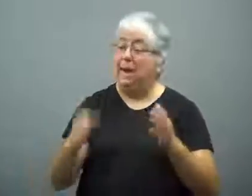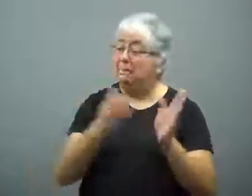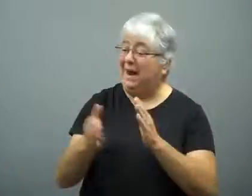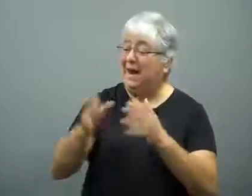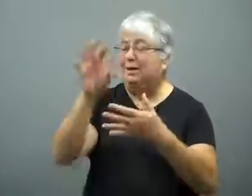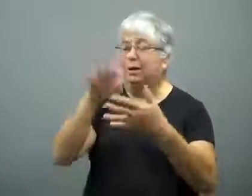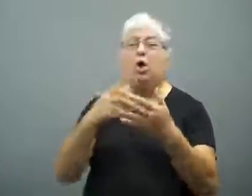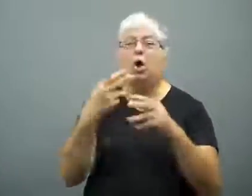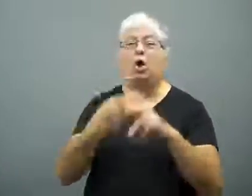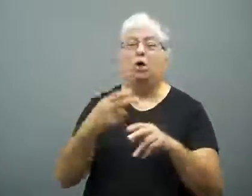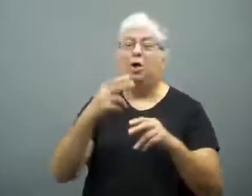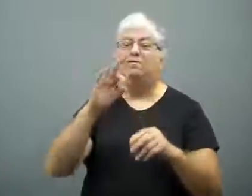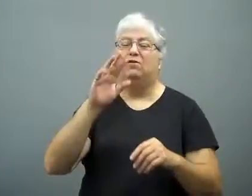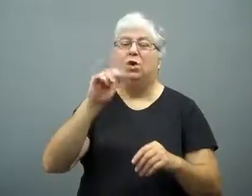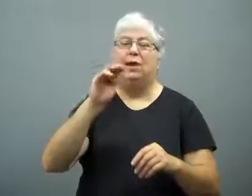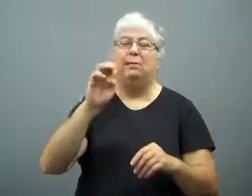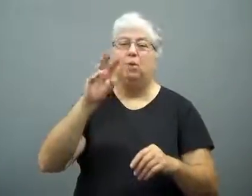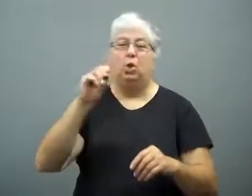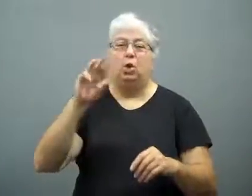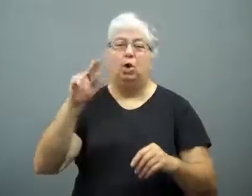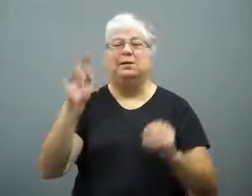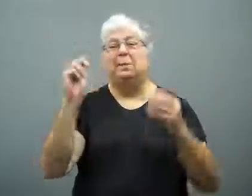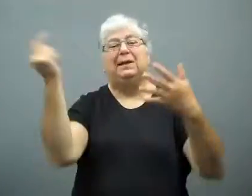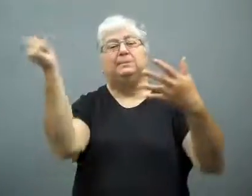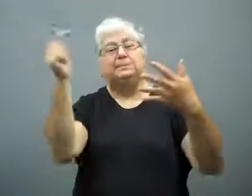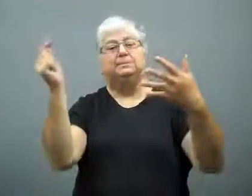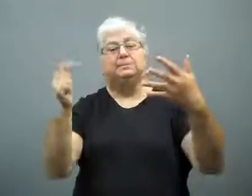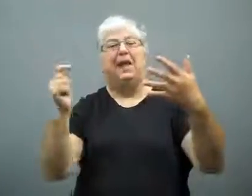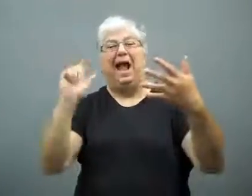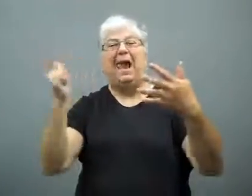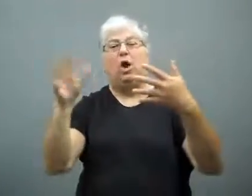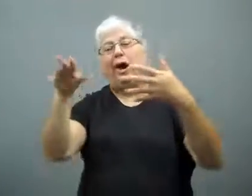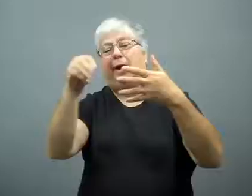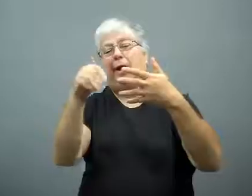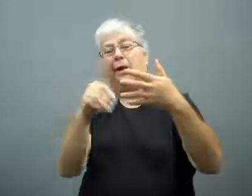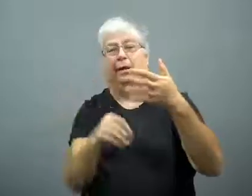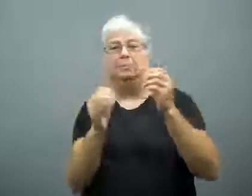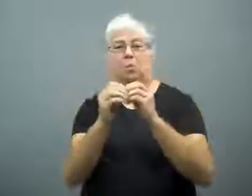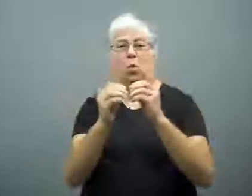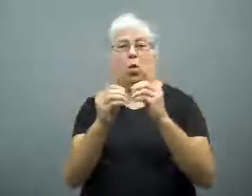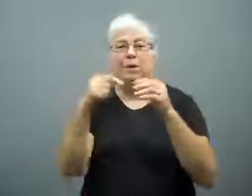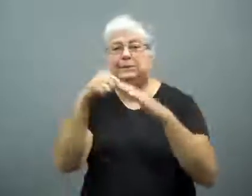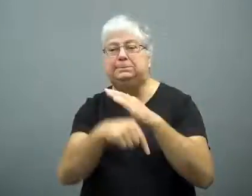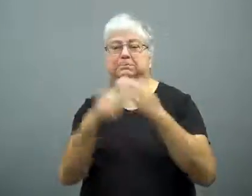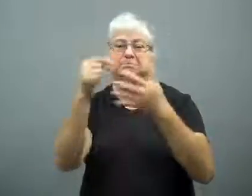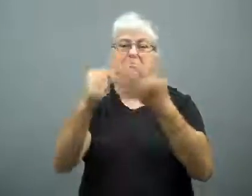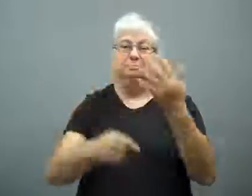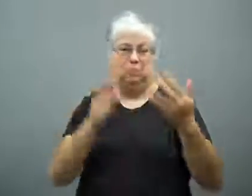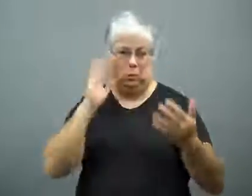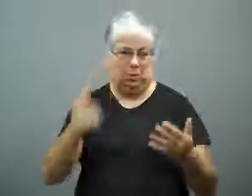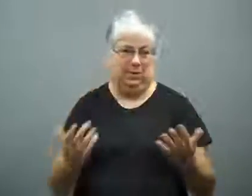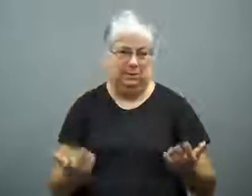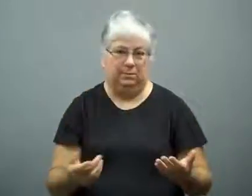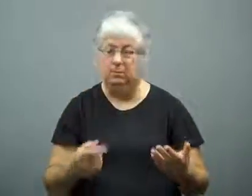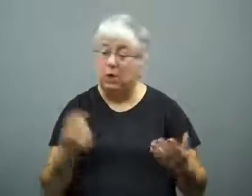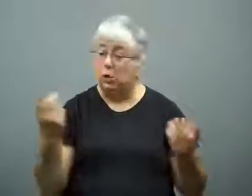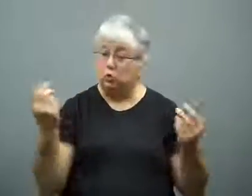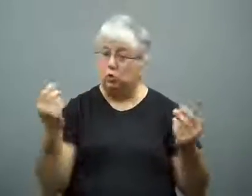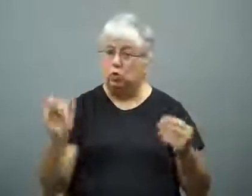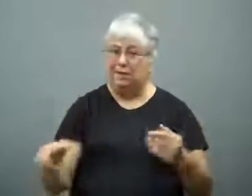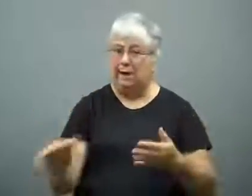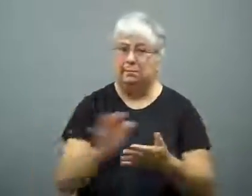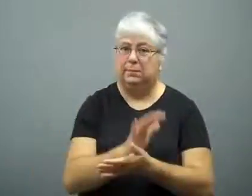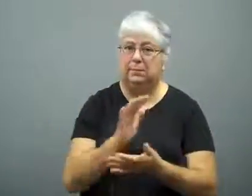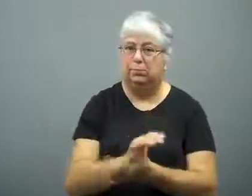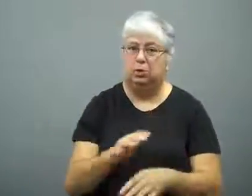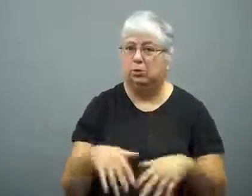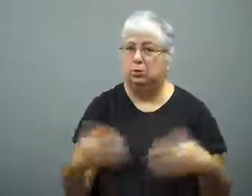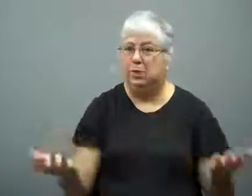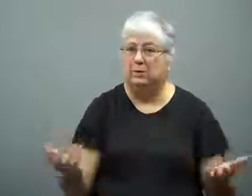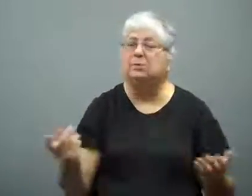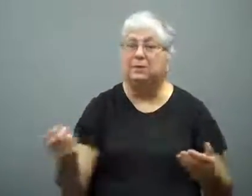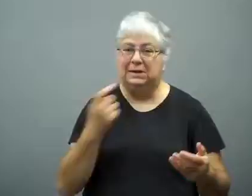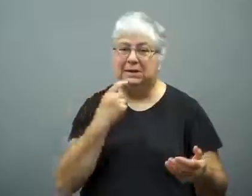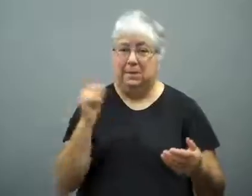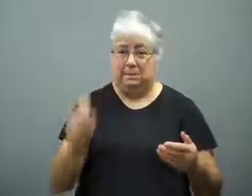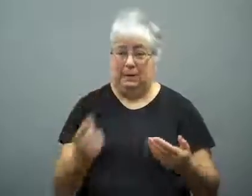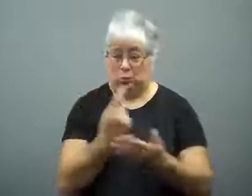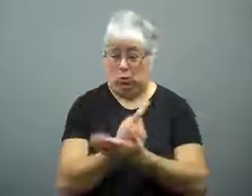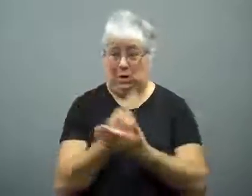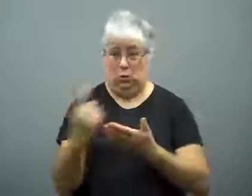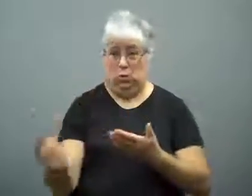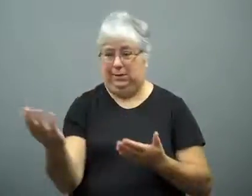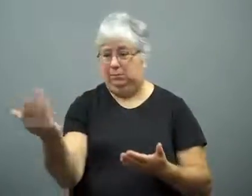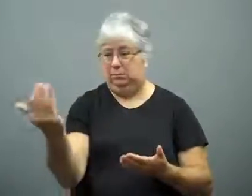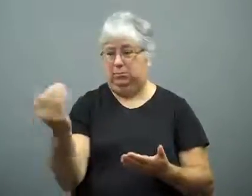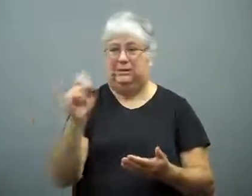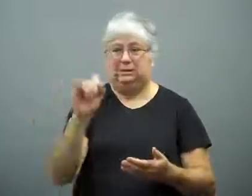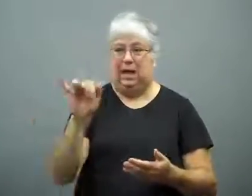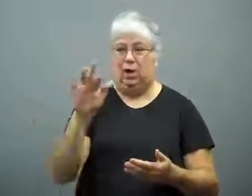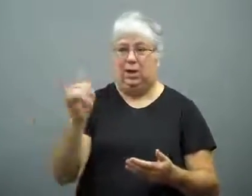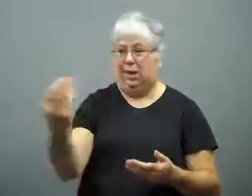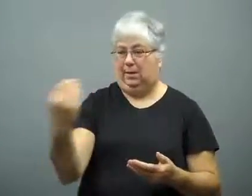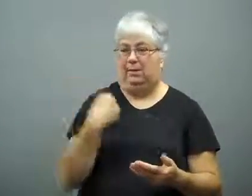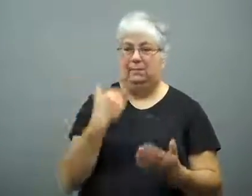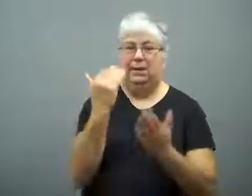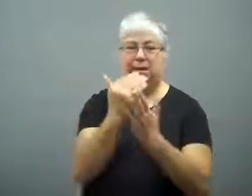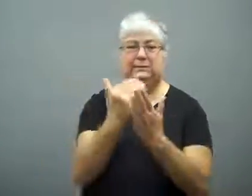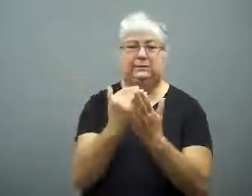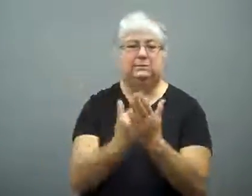They have a framework, with the details to be filled in later.